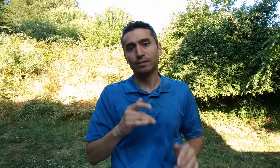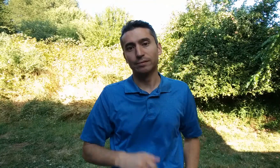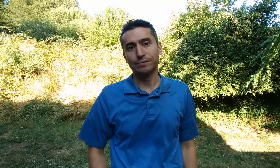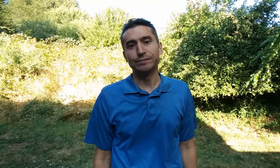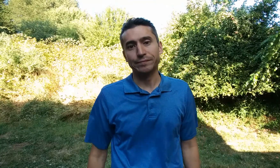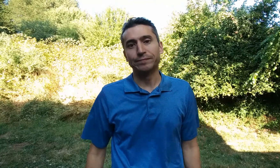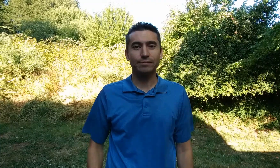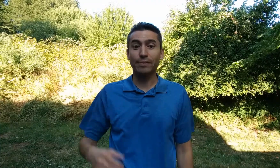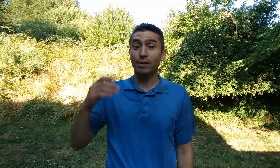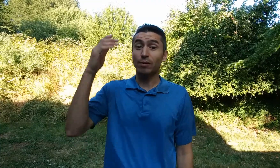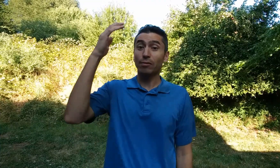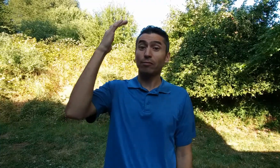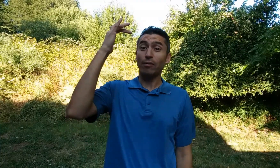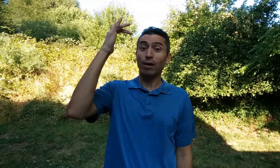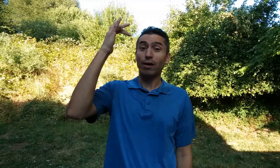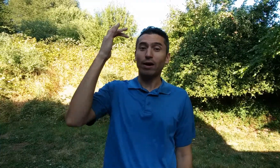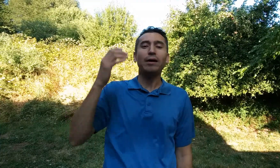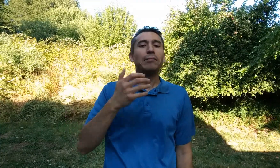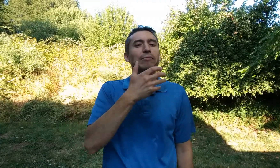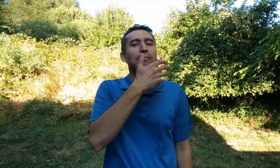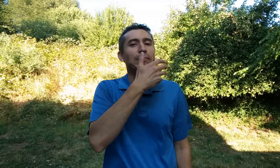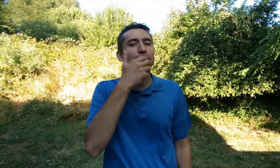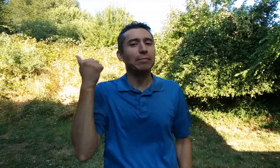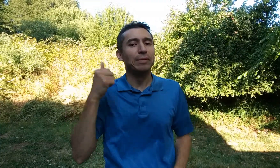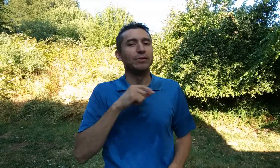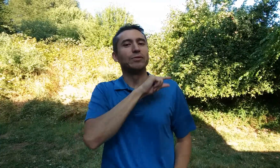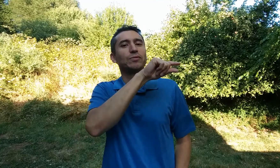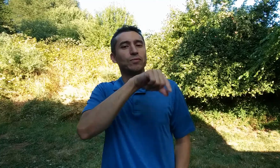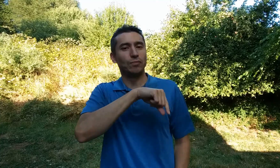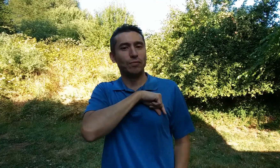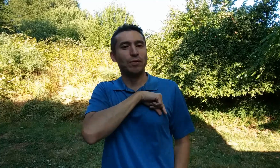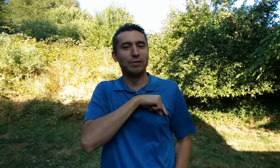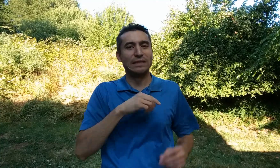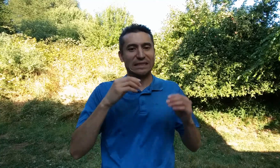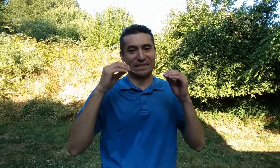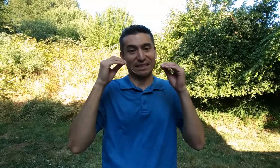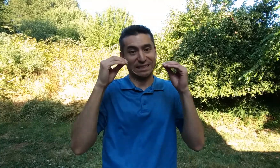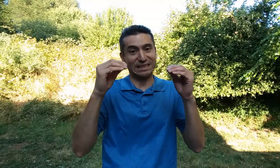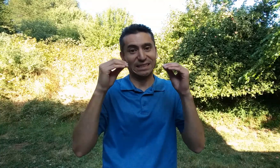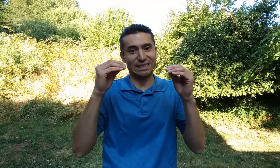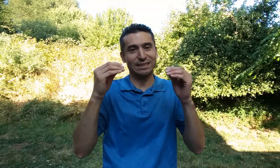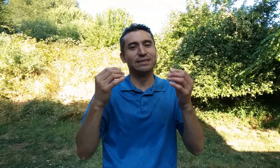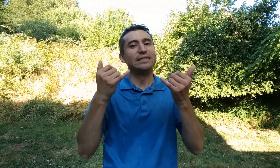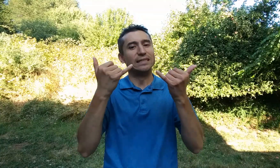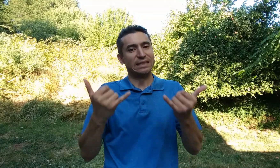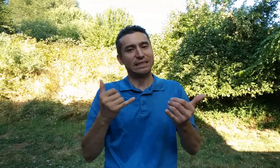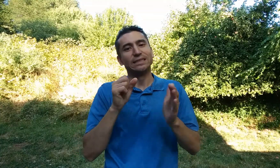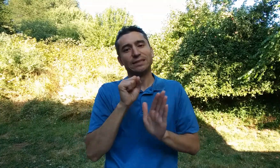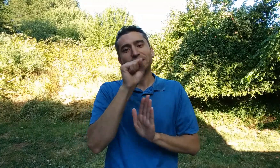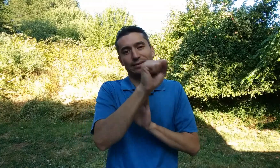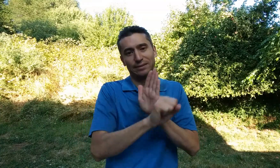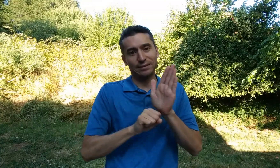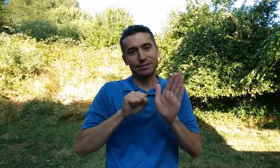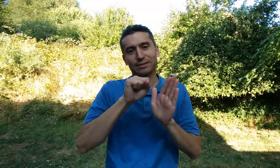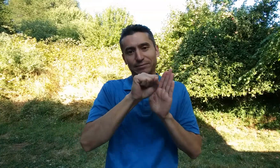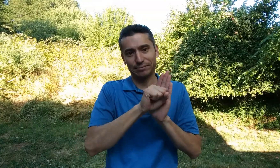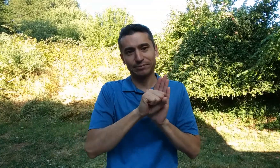Why? for better quality instruction this semester.